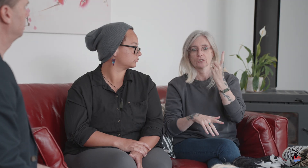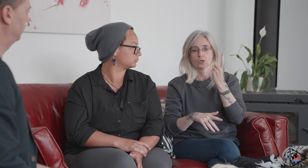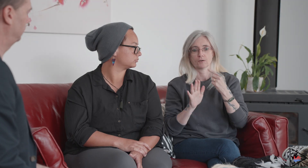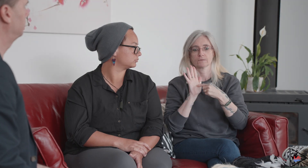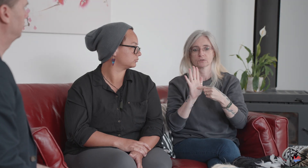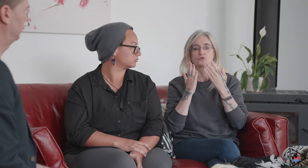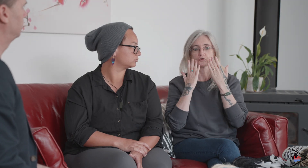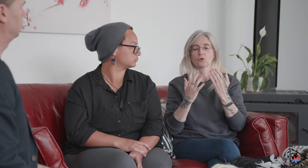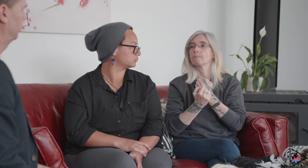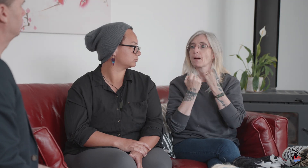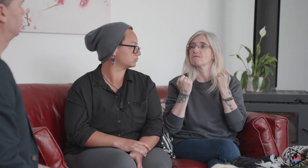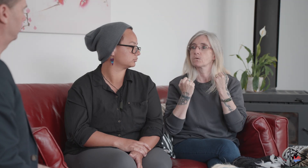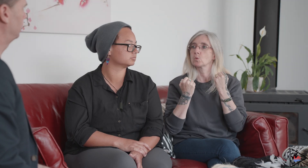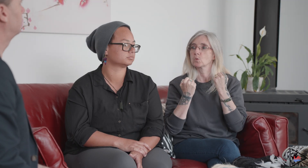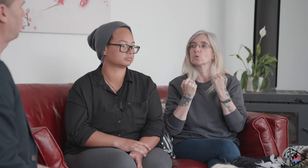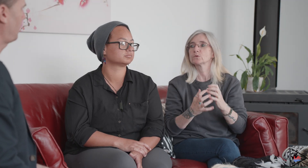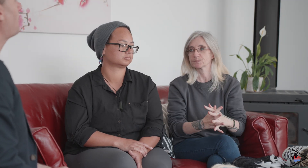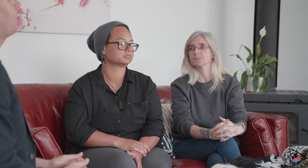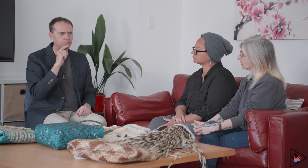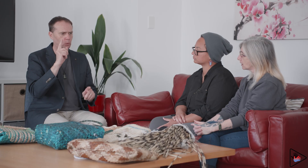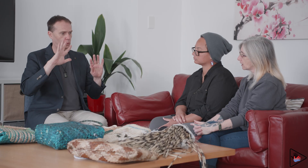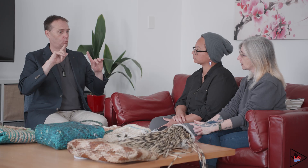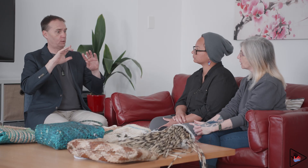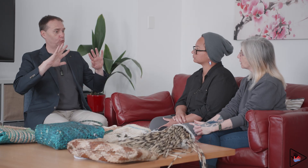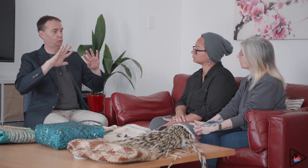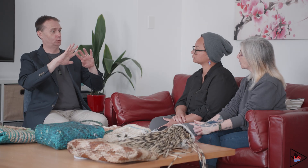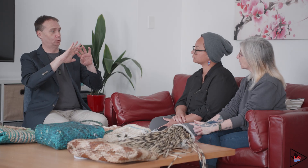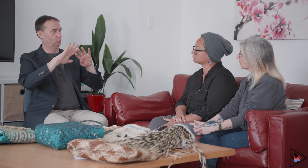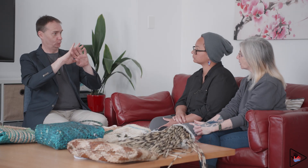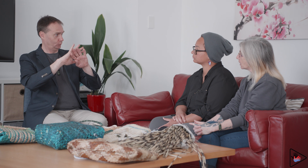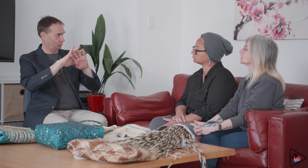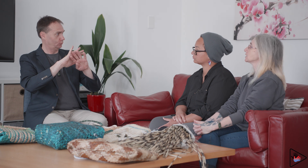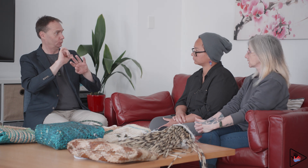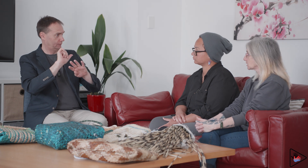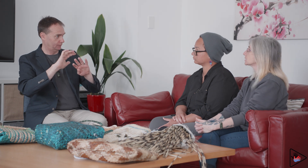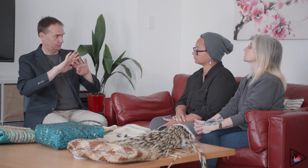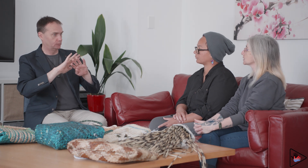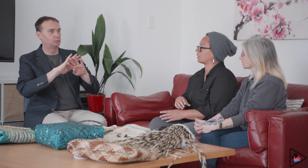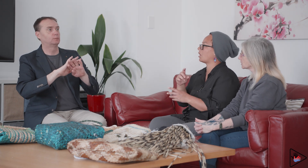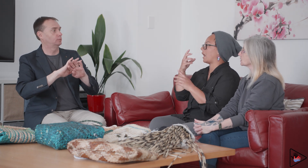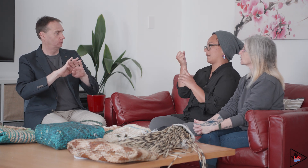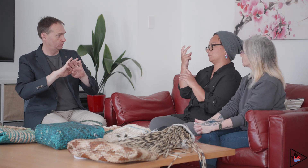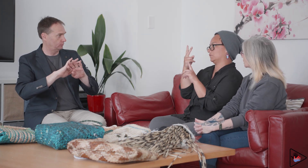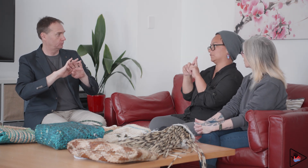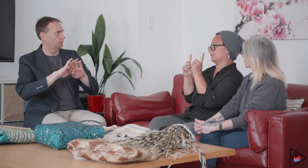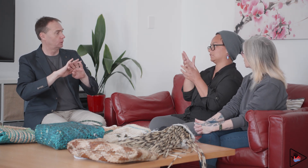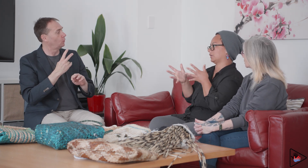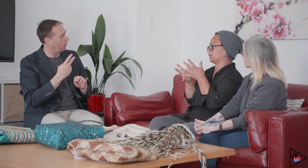which is very symbolic in Te Ao Māori, and shows a lot of meaning of power. Right.